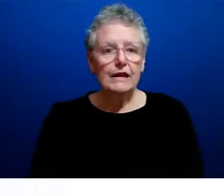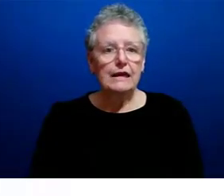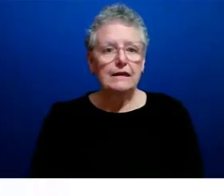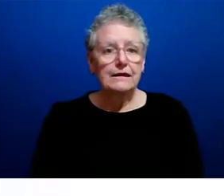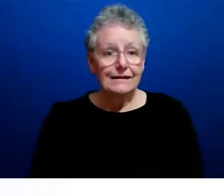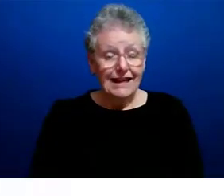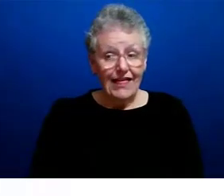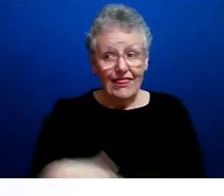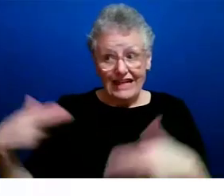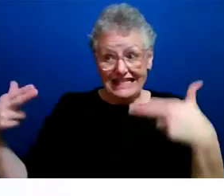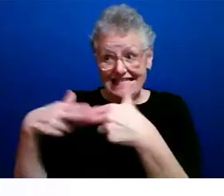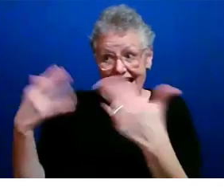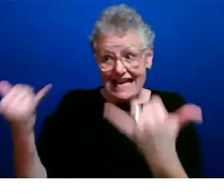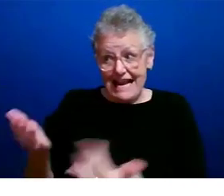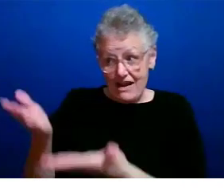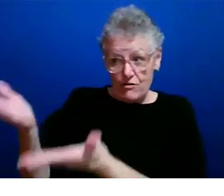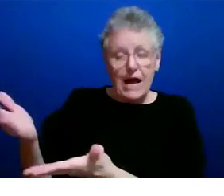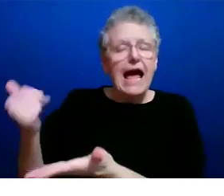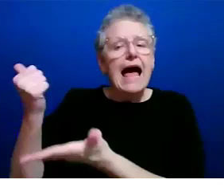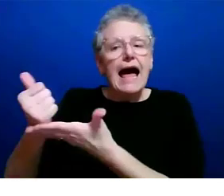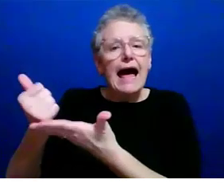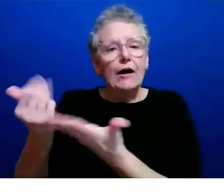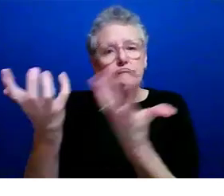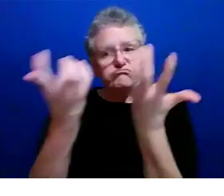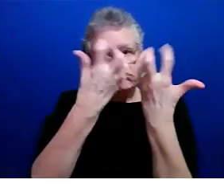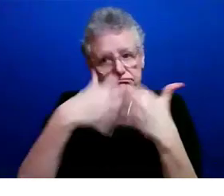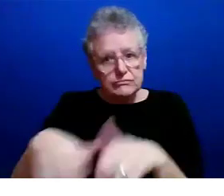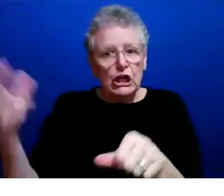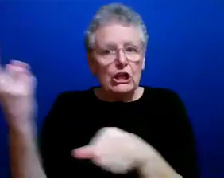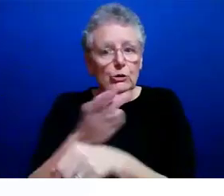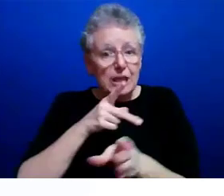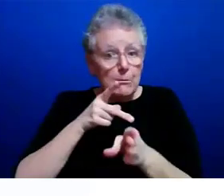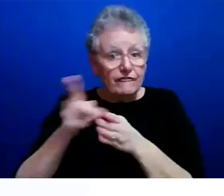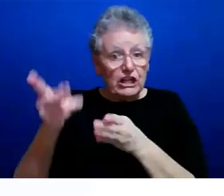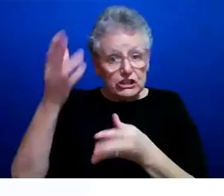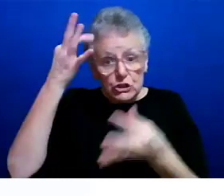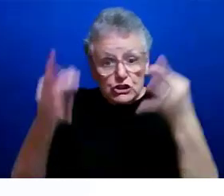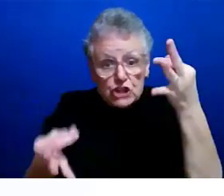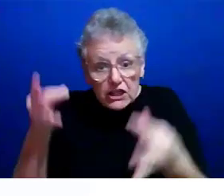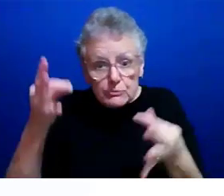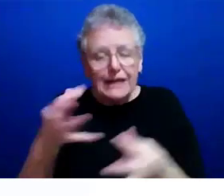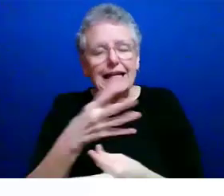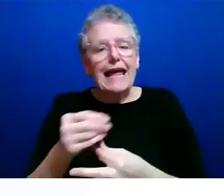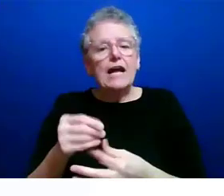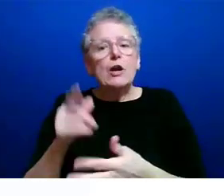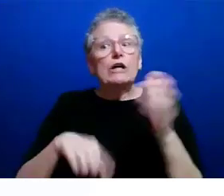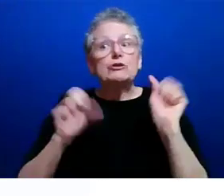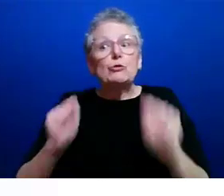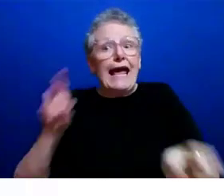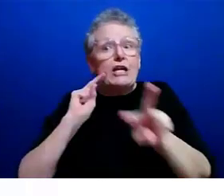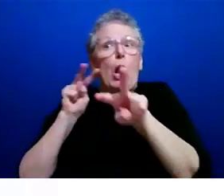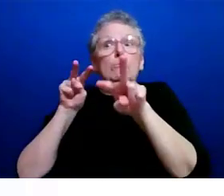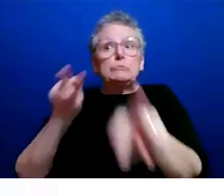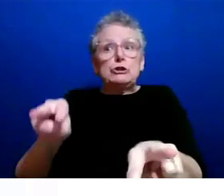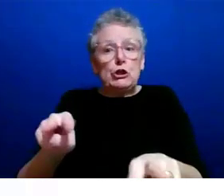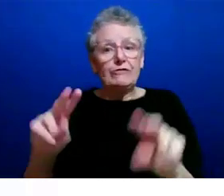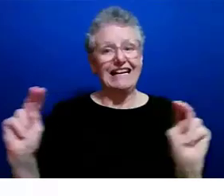The slide before you kind of help brings together using that professional judgment and that observable objective information